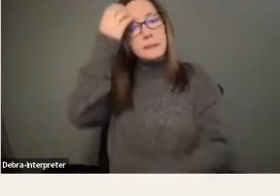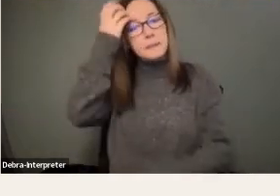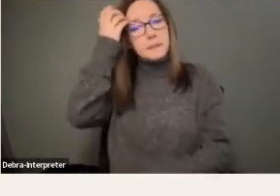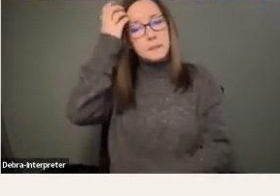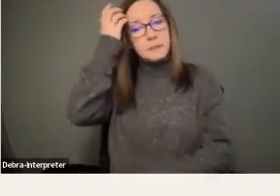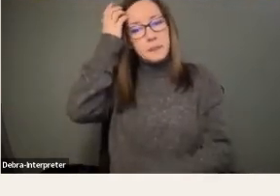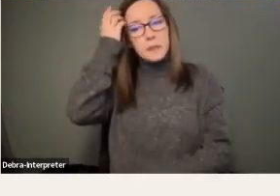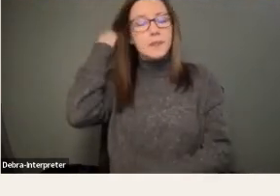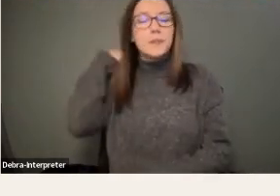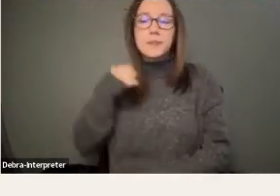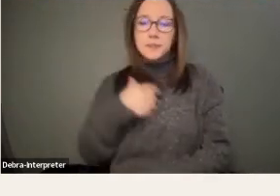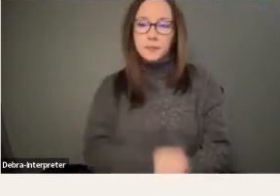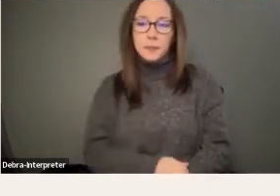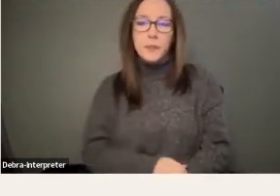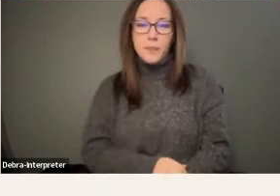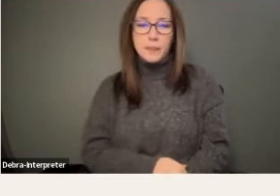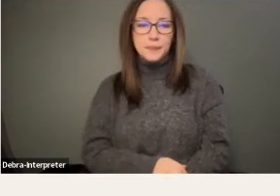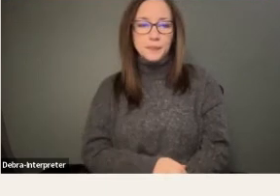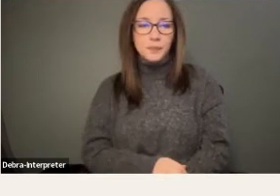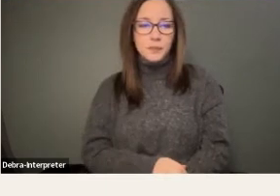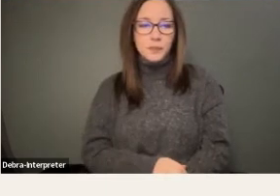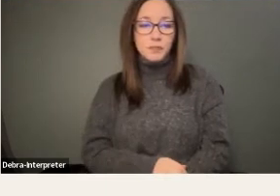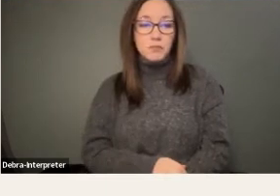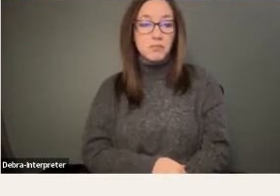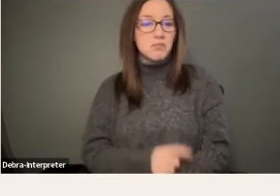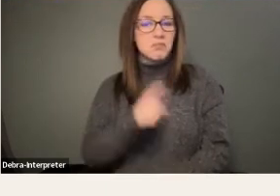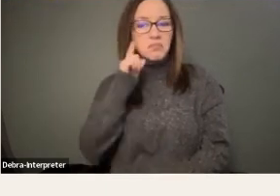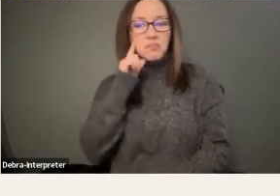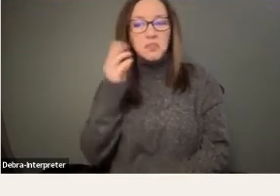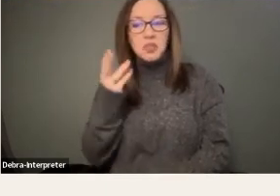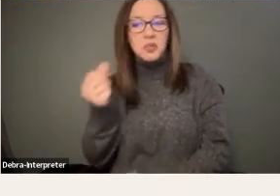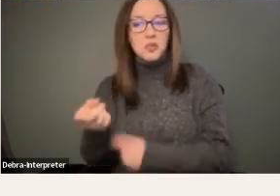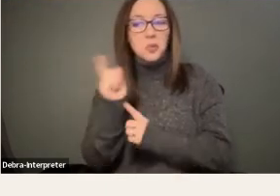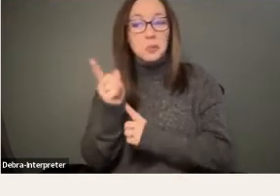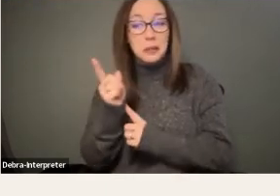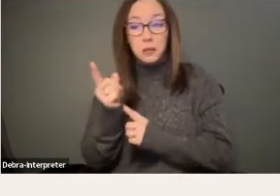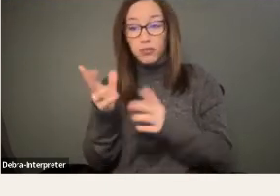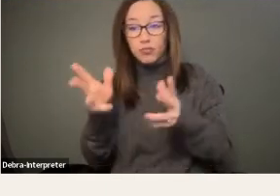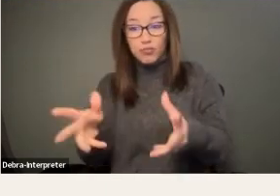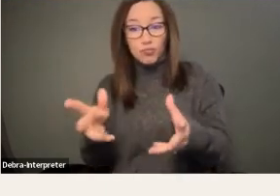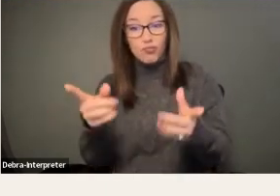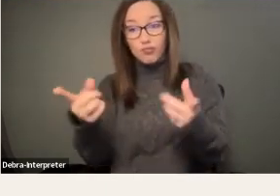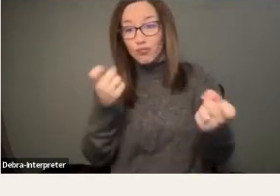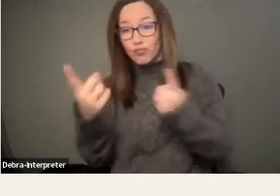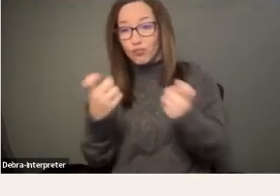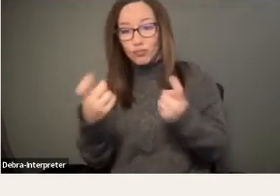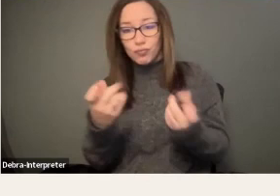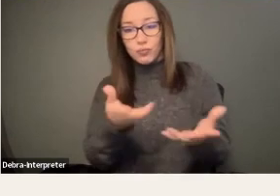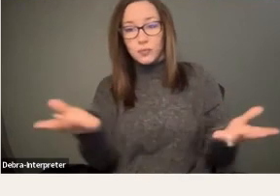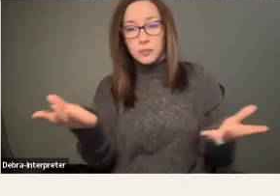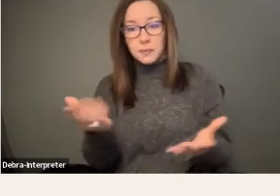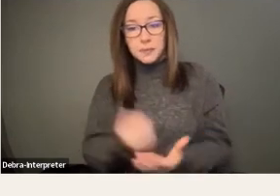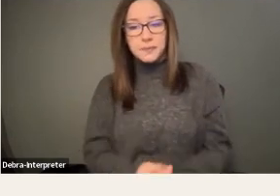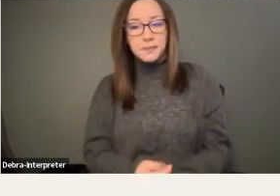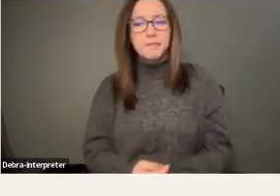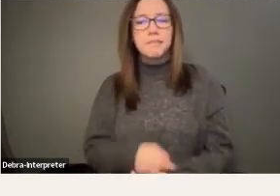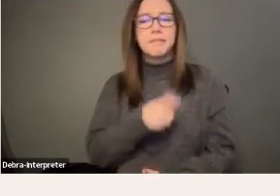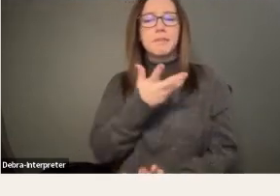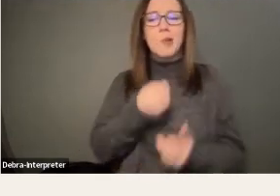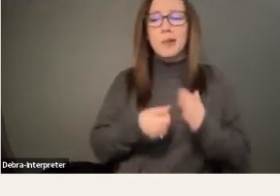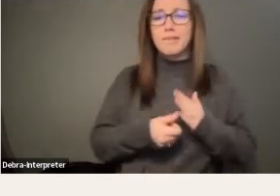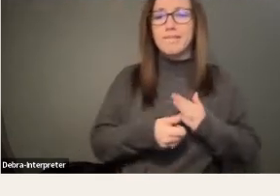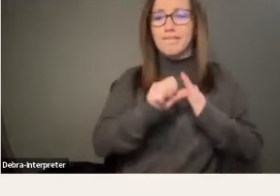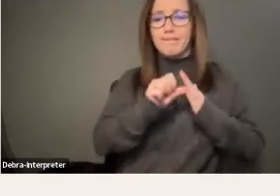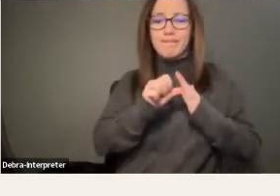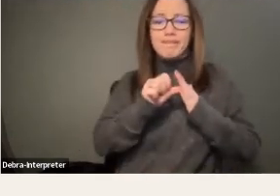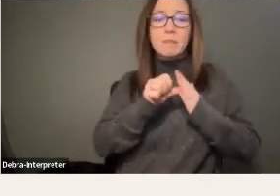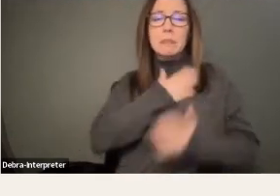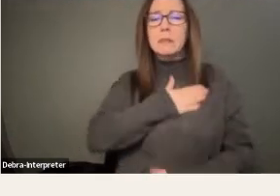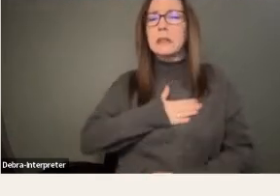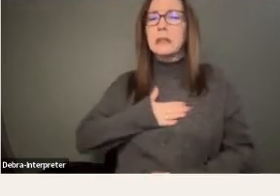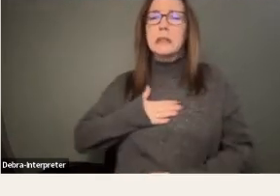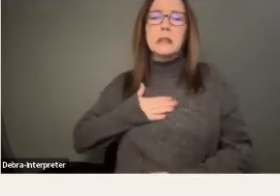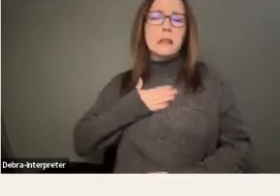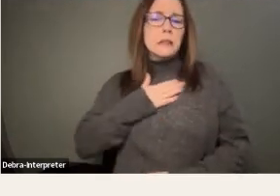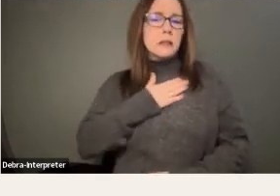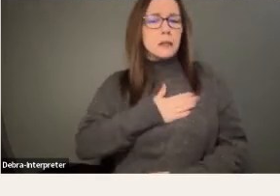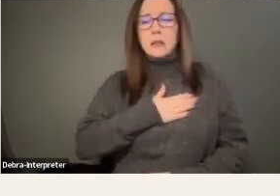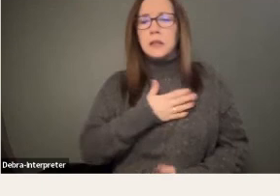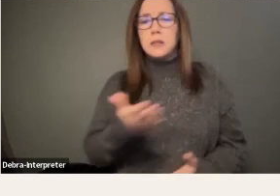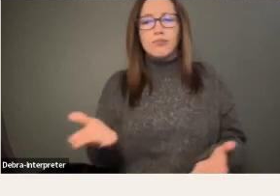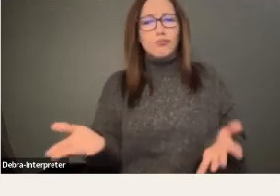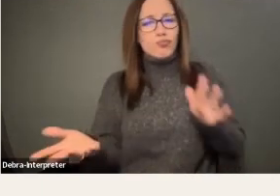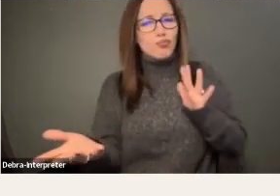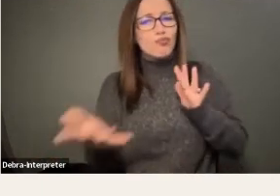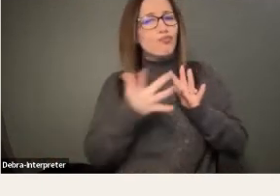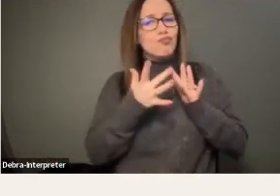the physical his material in the building. You are